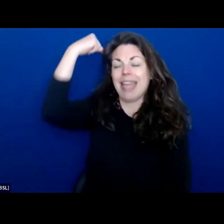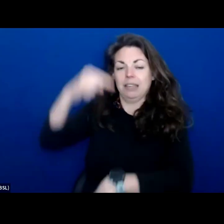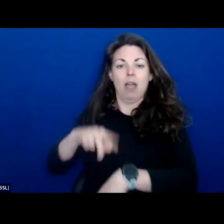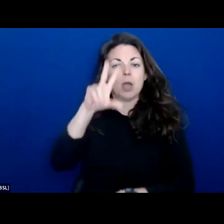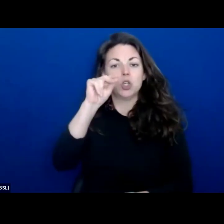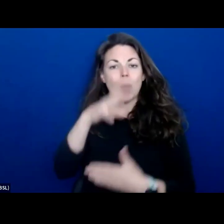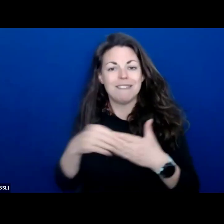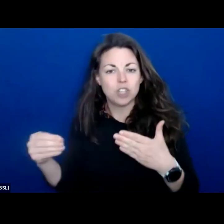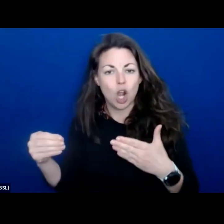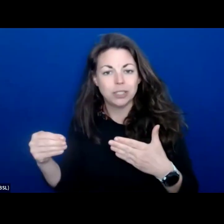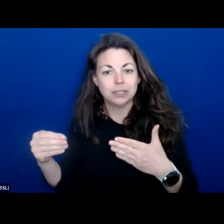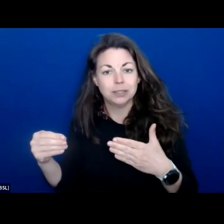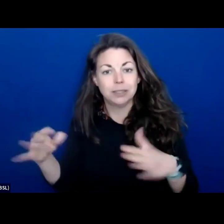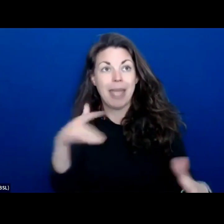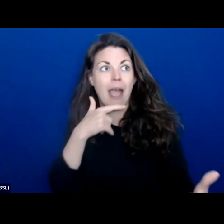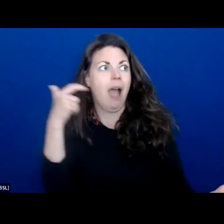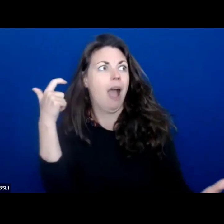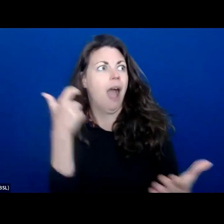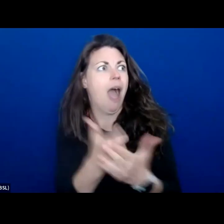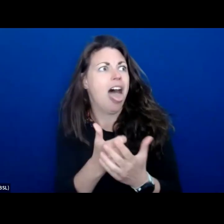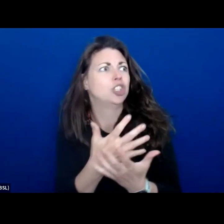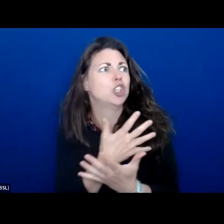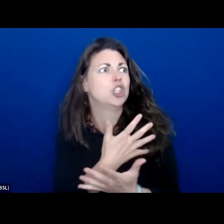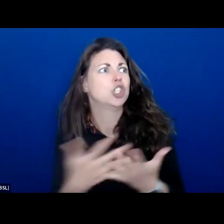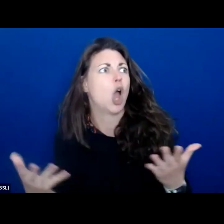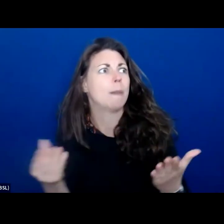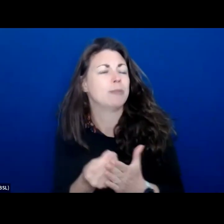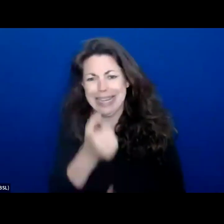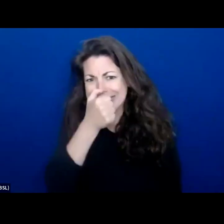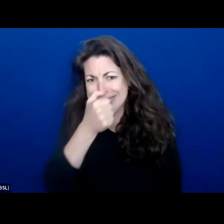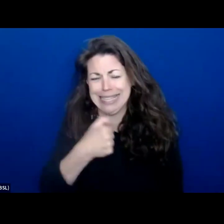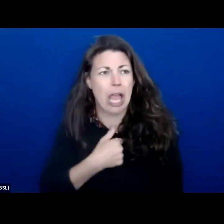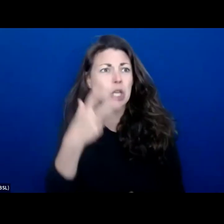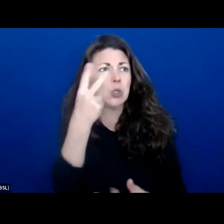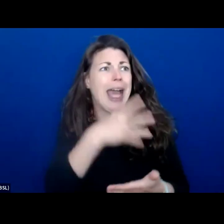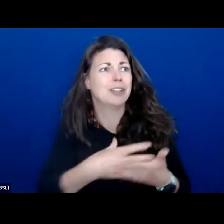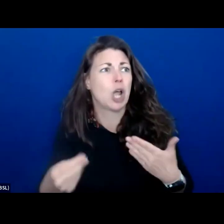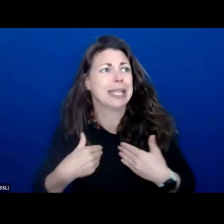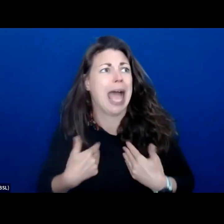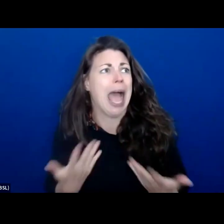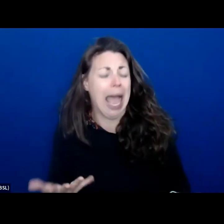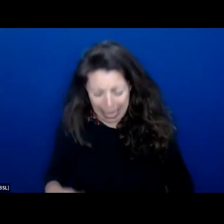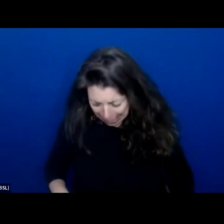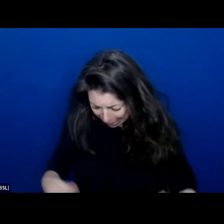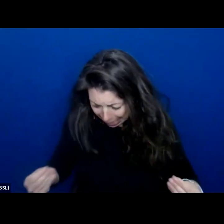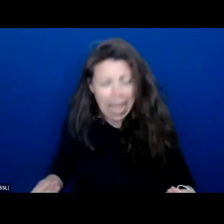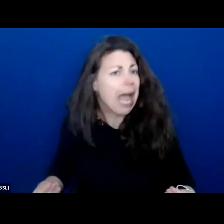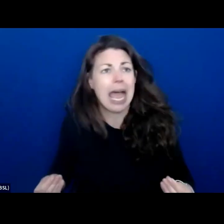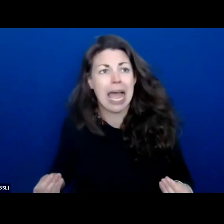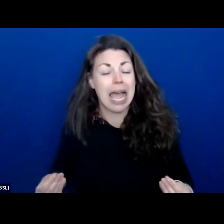an absolute fortune. I didn't have $12. So I took a box and I cut a hole